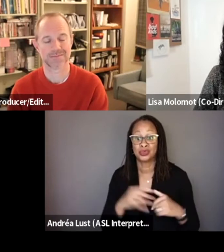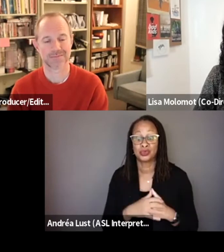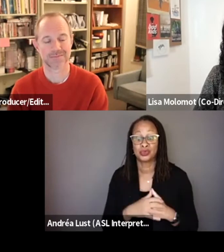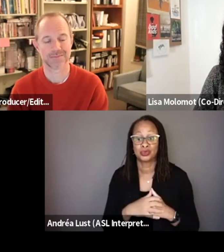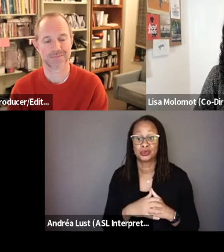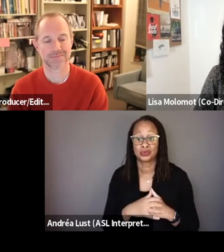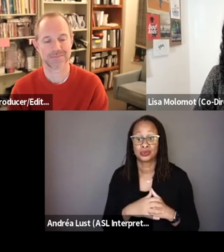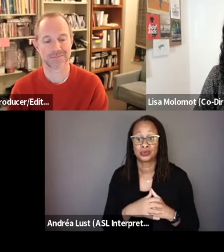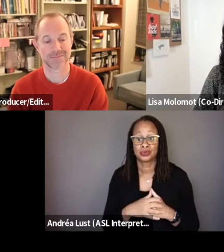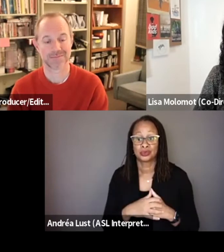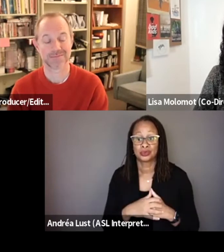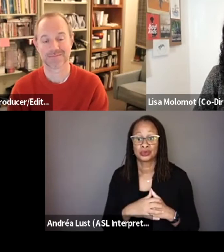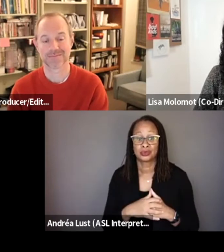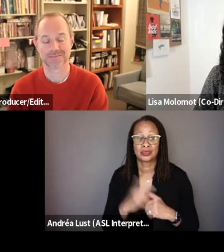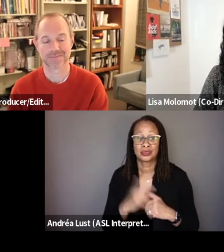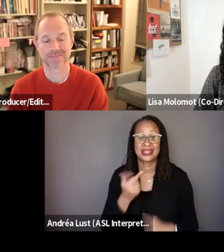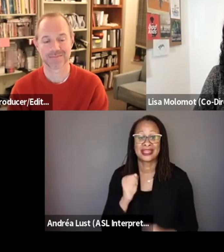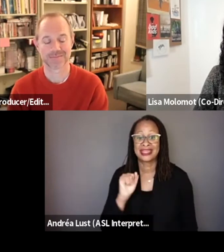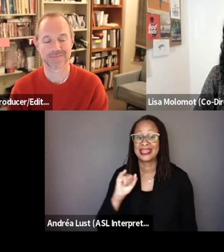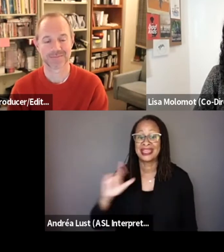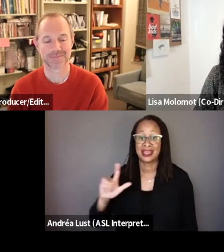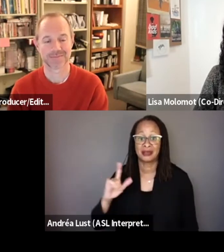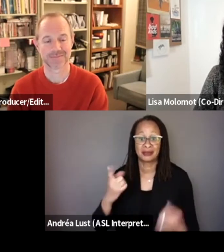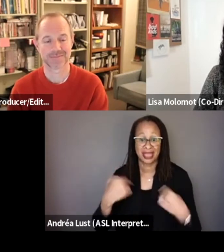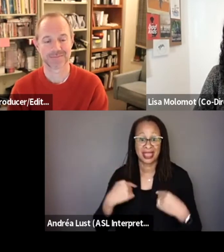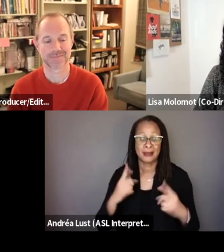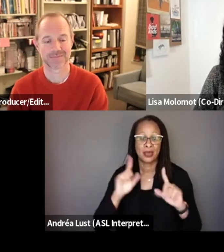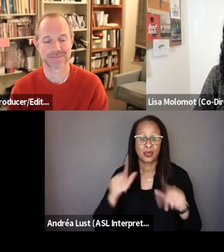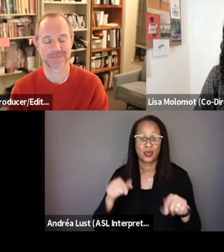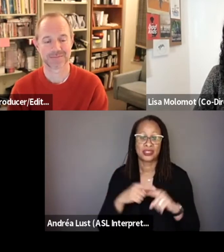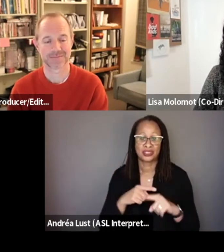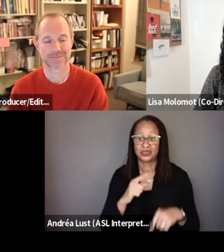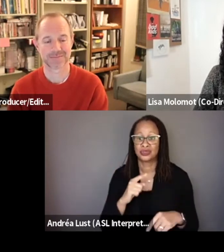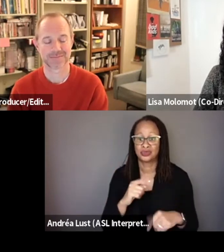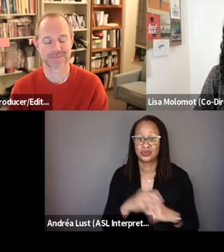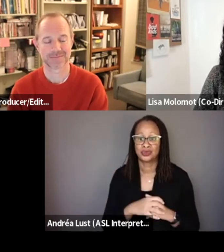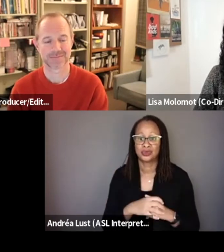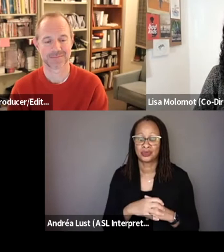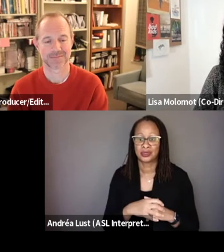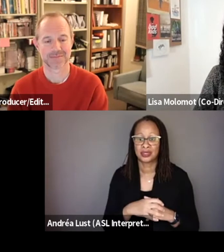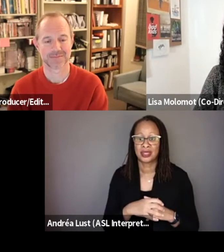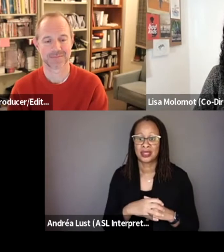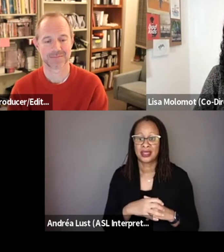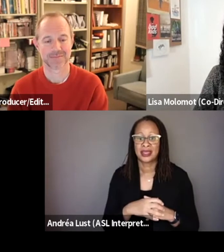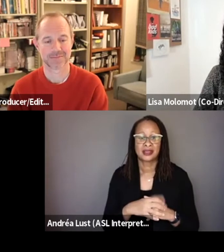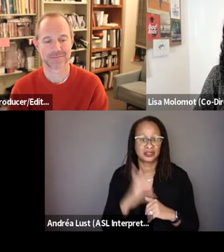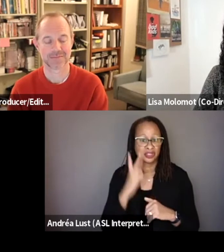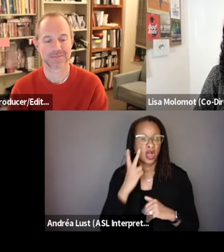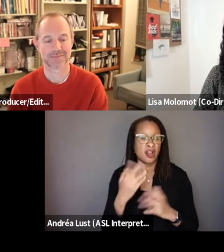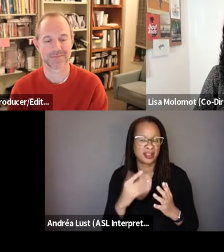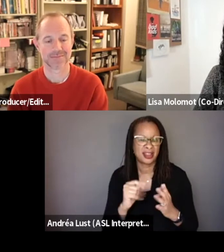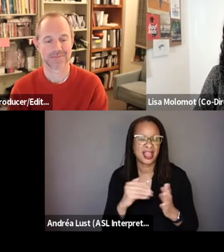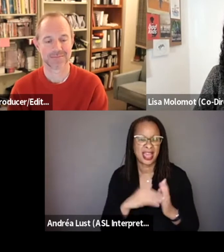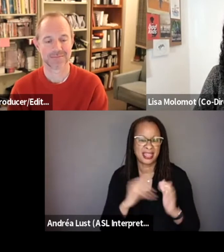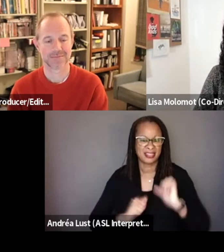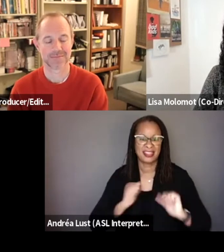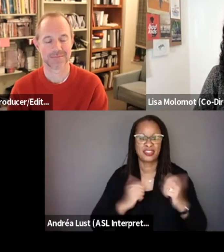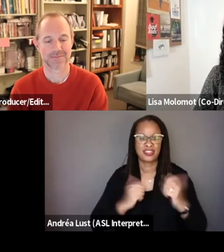when y'all came here and we went to Lisa, when we saw it at the theater here in Houston, I was crying.